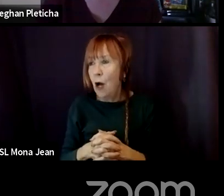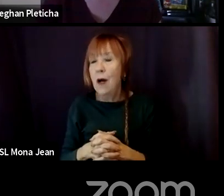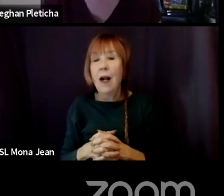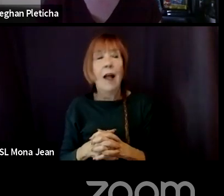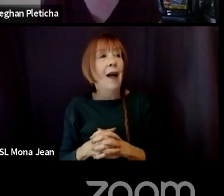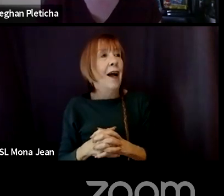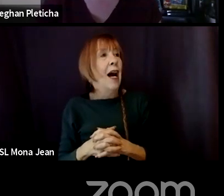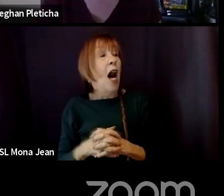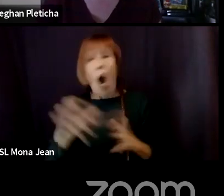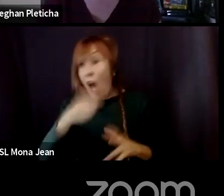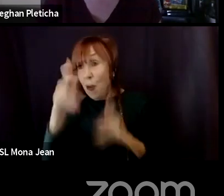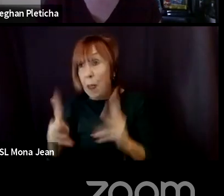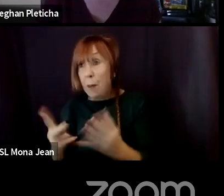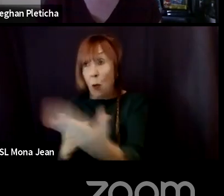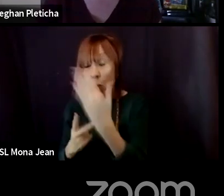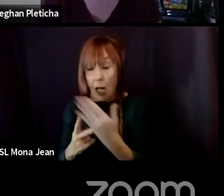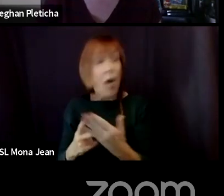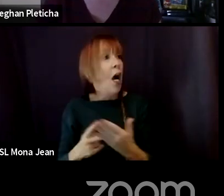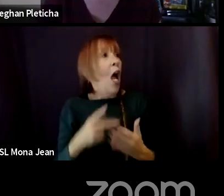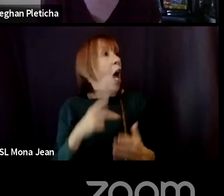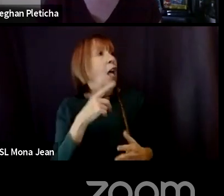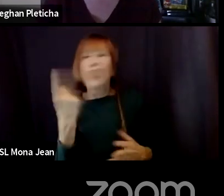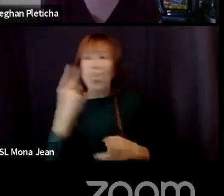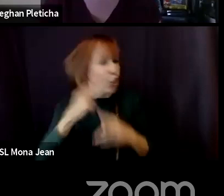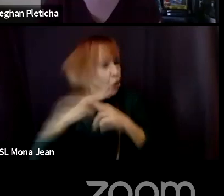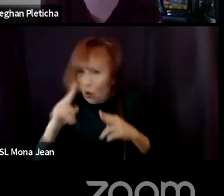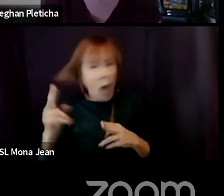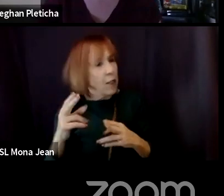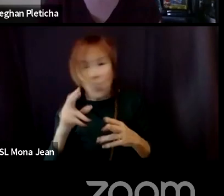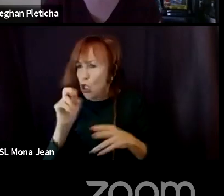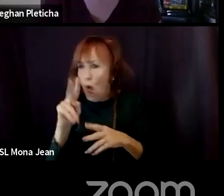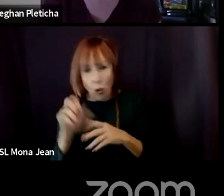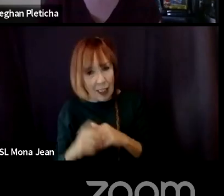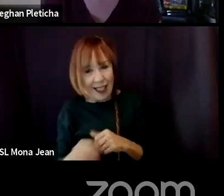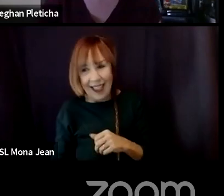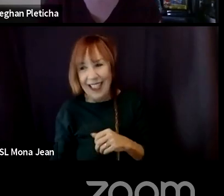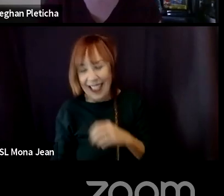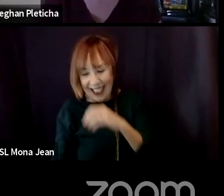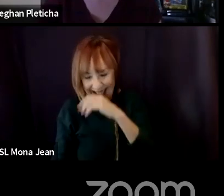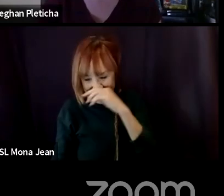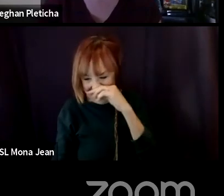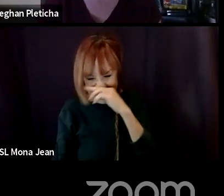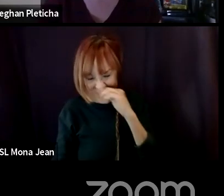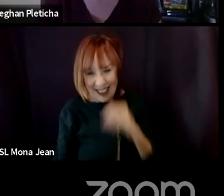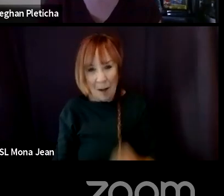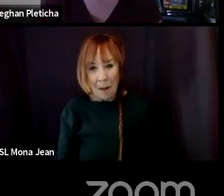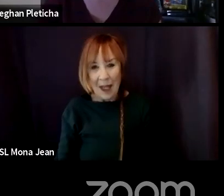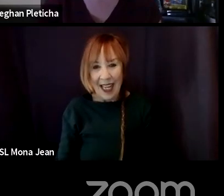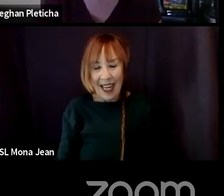And man, I've done the printed out and give the notes in the margins and all of that and someone will be like,